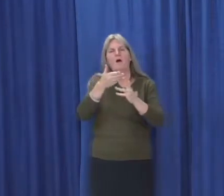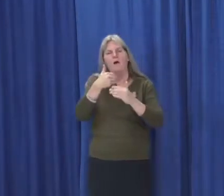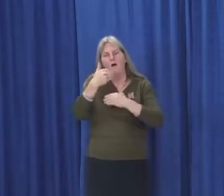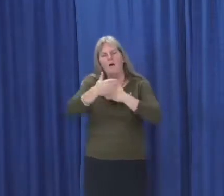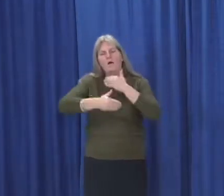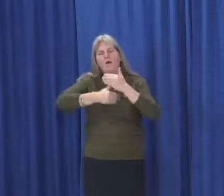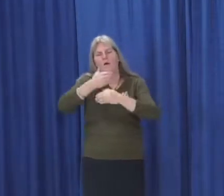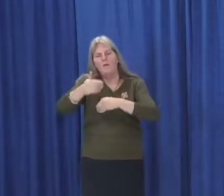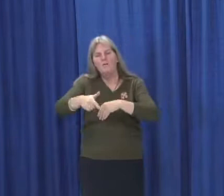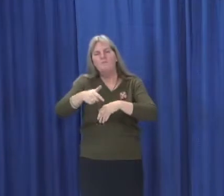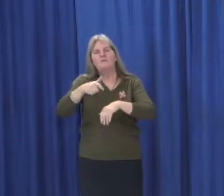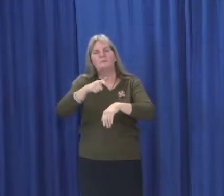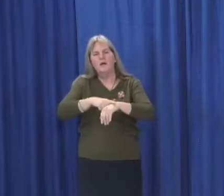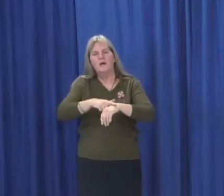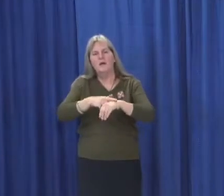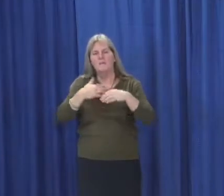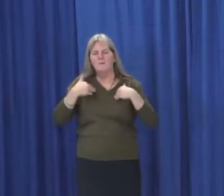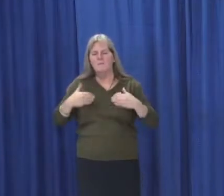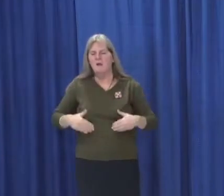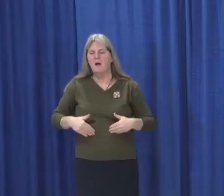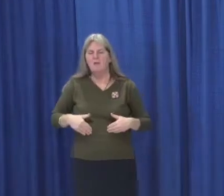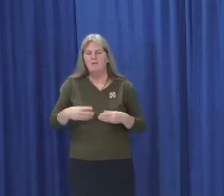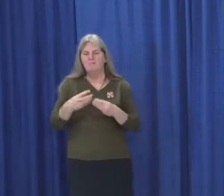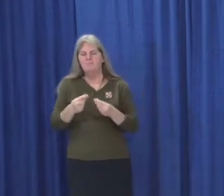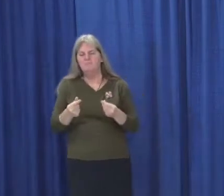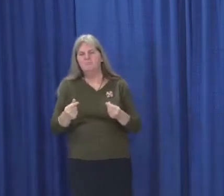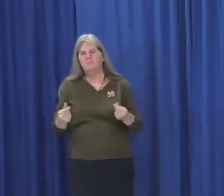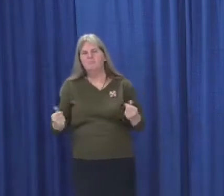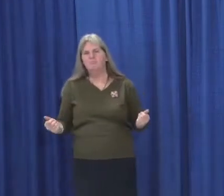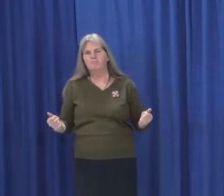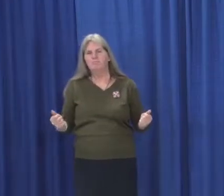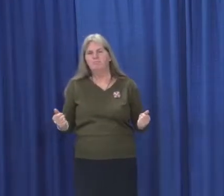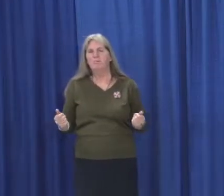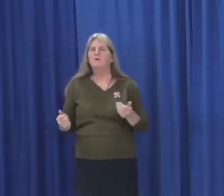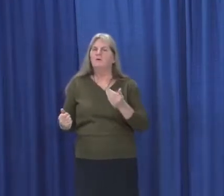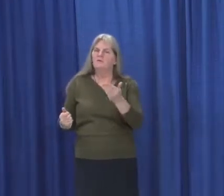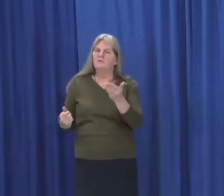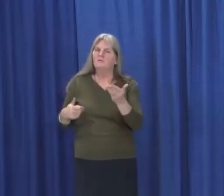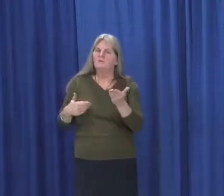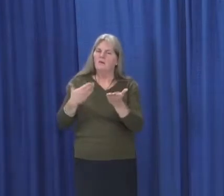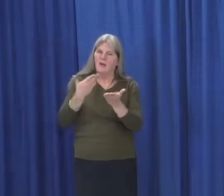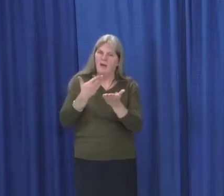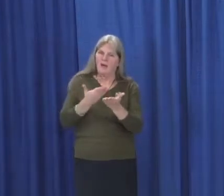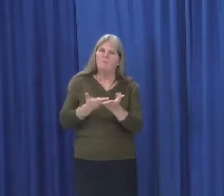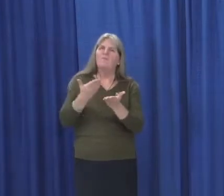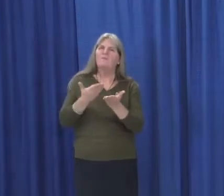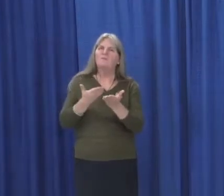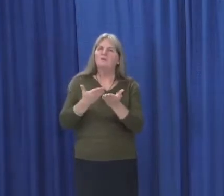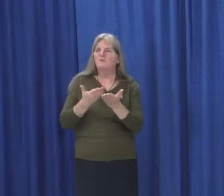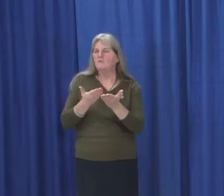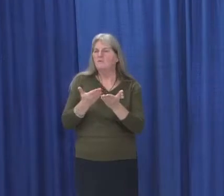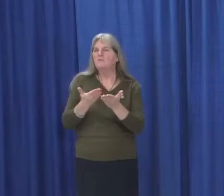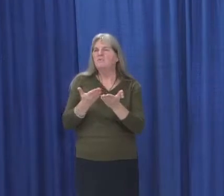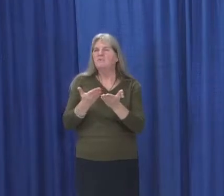immune system starts to forget. And there has been evidence of waning immunity.